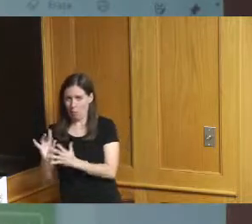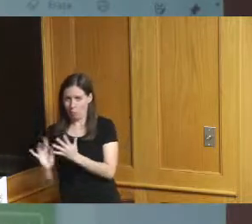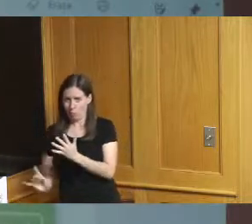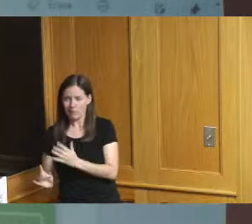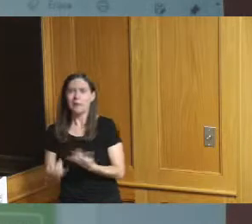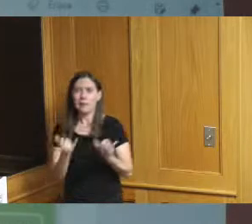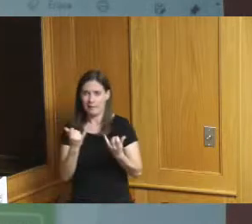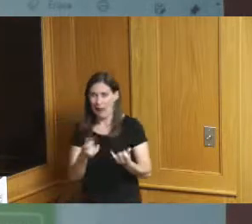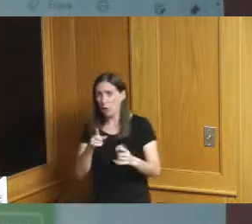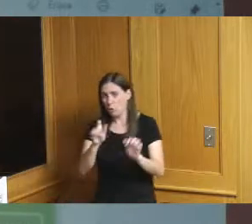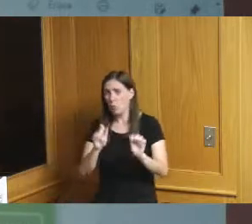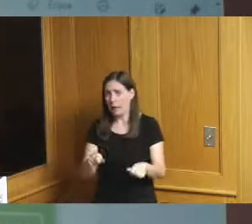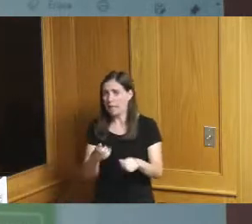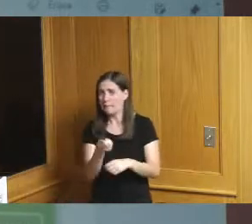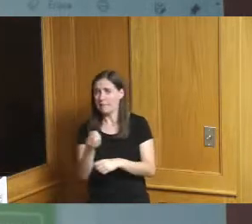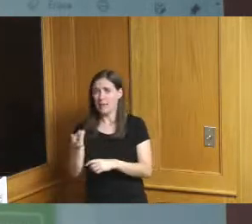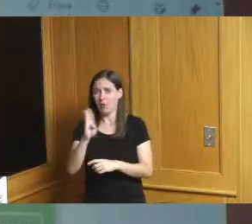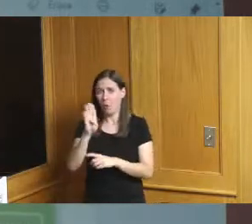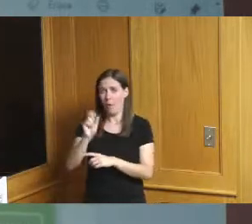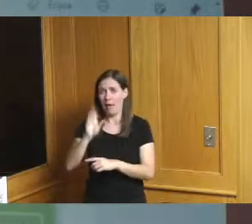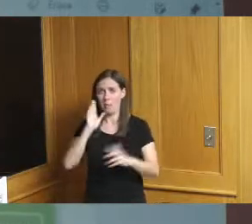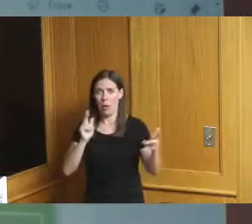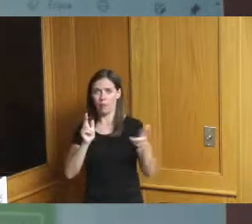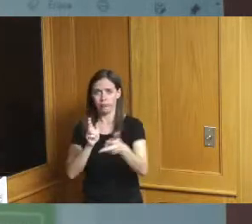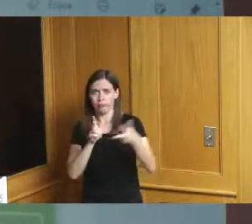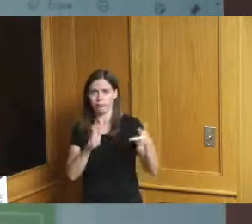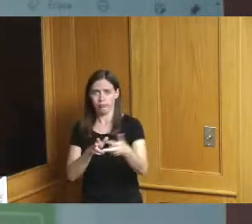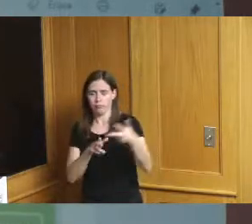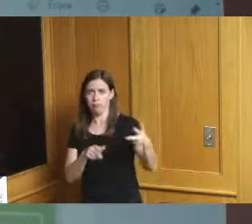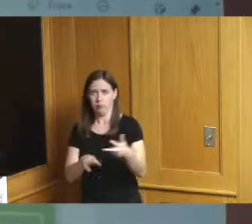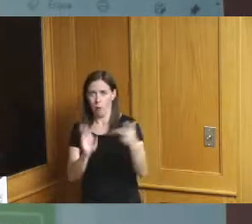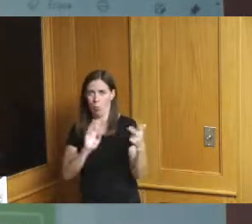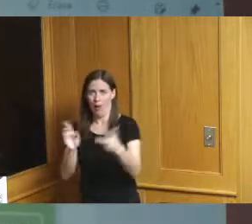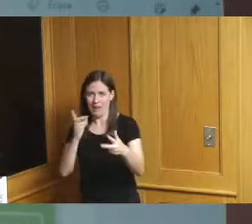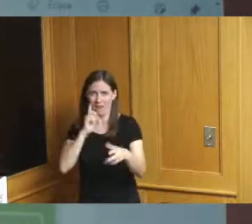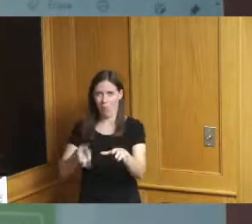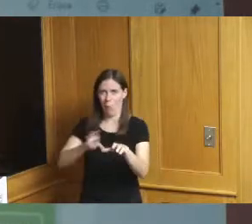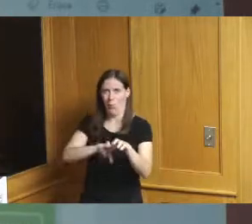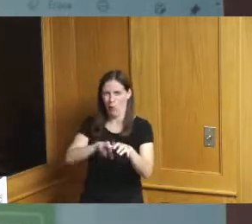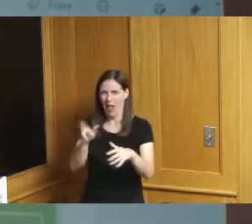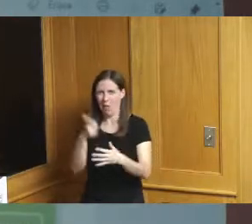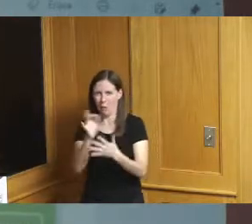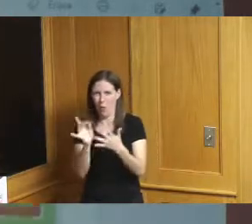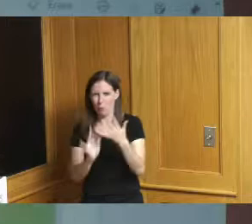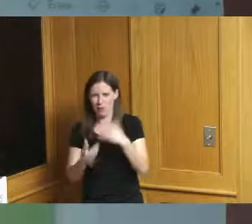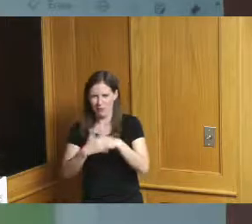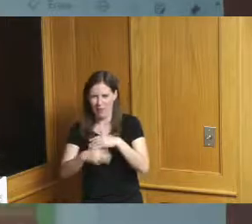one bus that comes through your neighborhood and other options that you could take Madam President